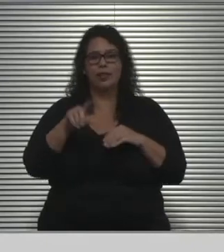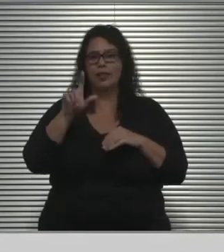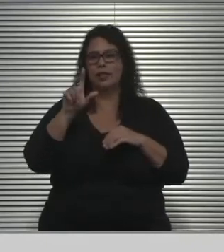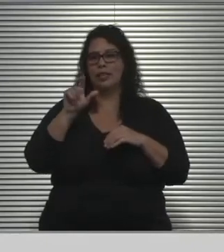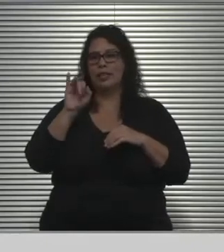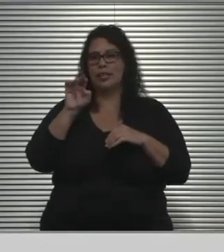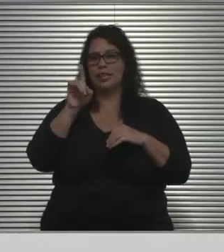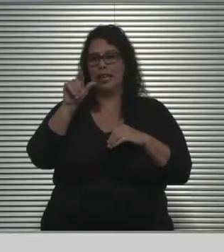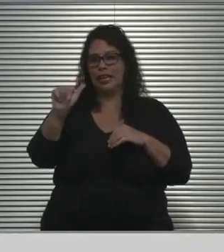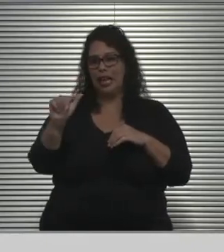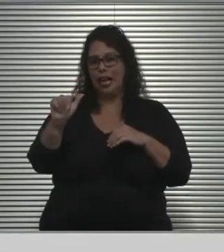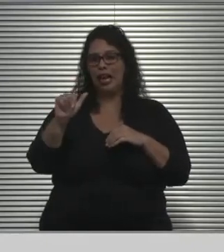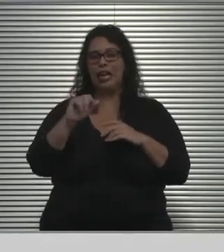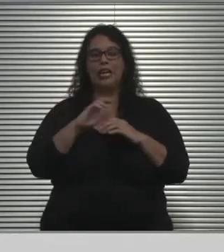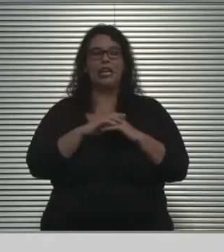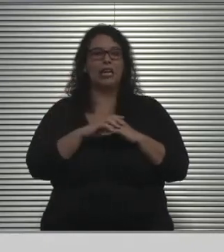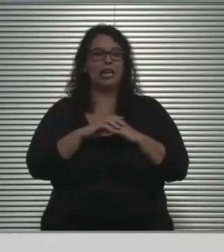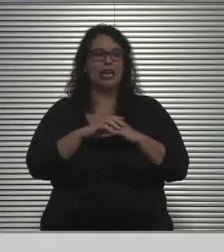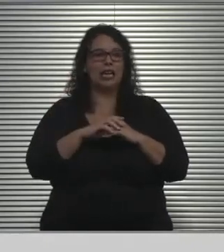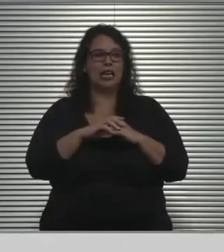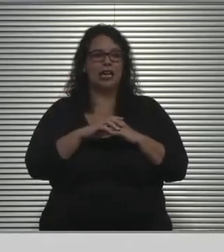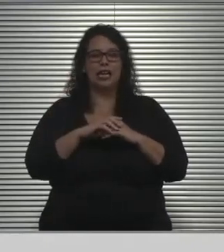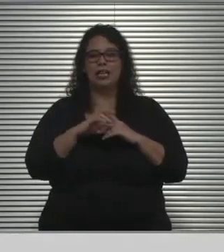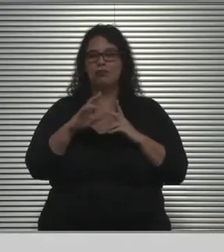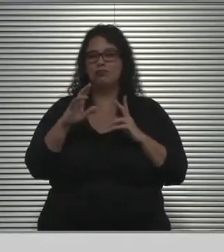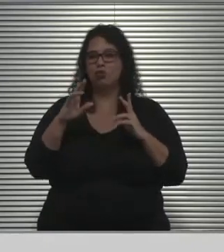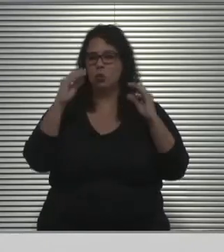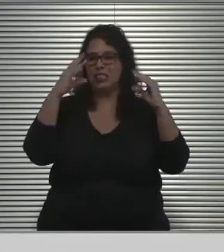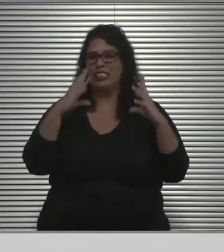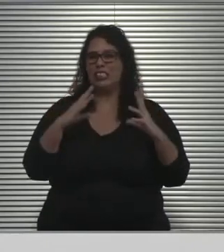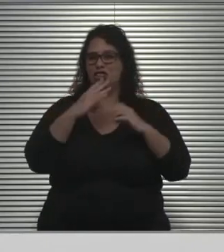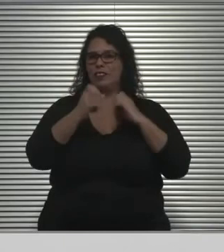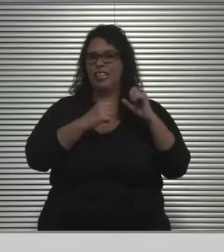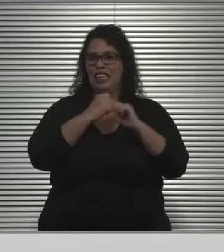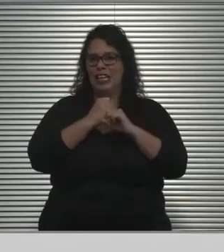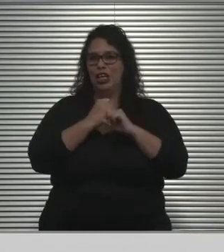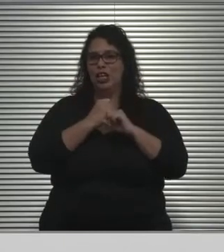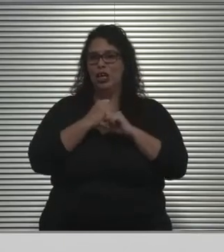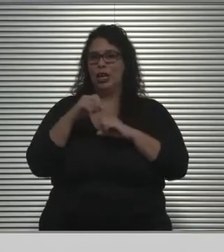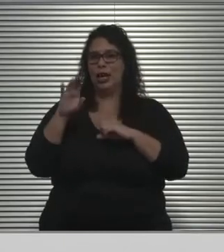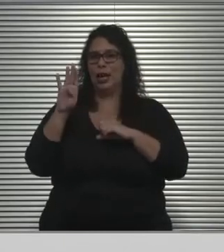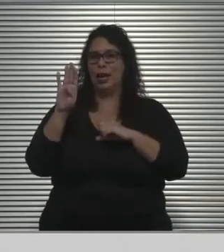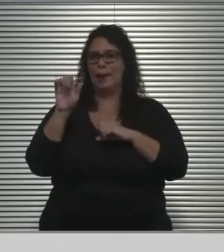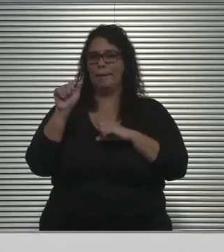Miss Craighead recognized her for being teacher of the year. She's the third Bancroft teacher